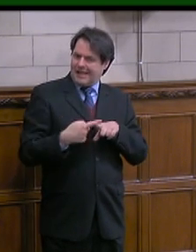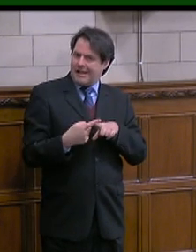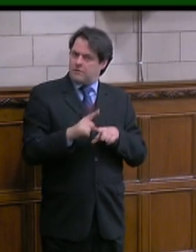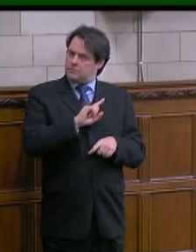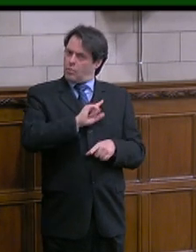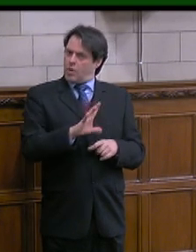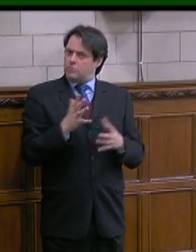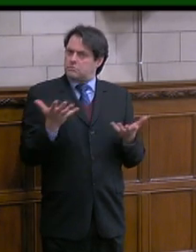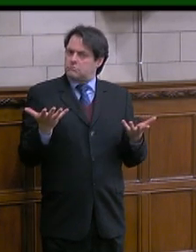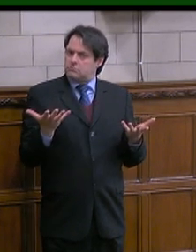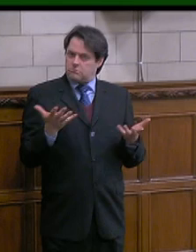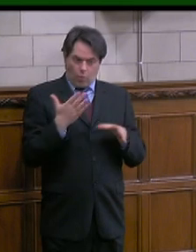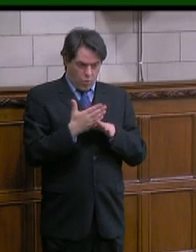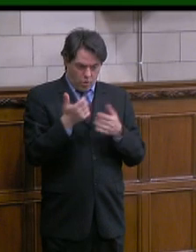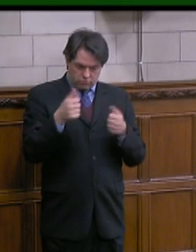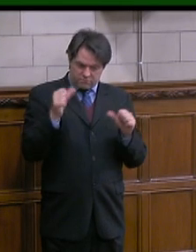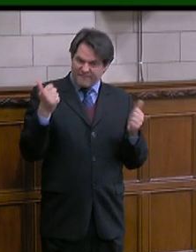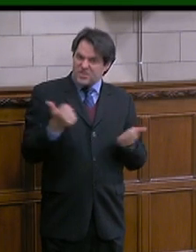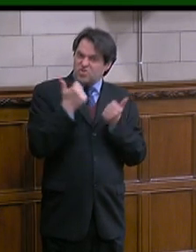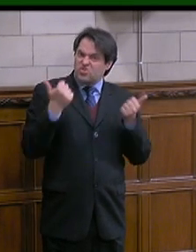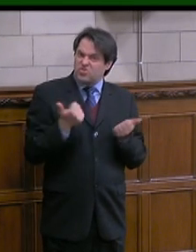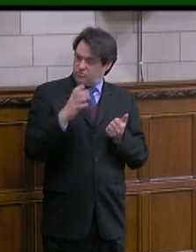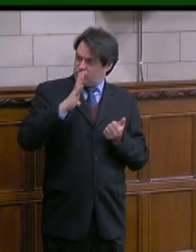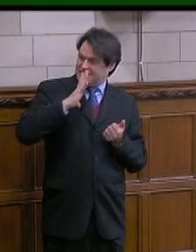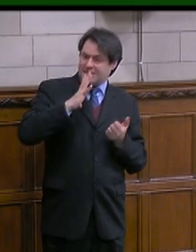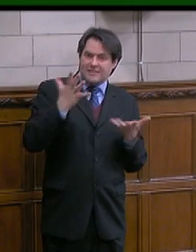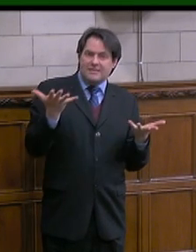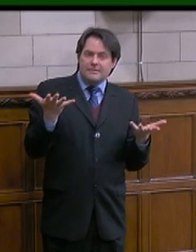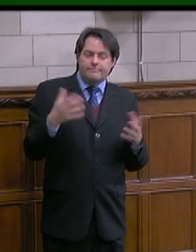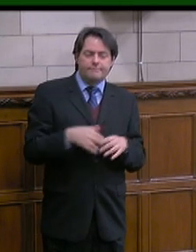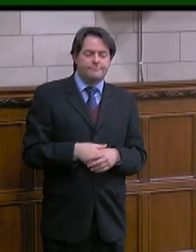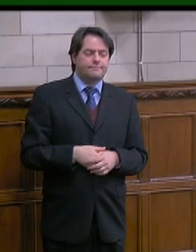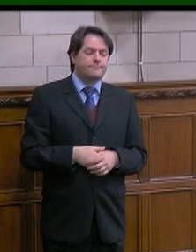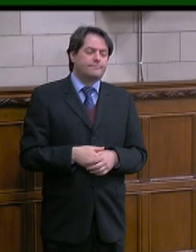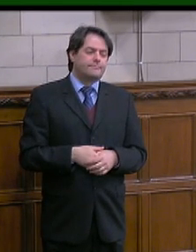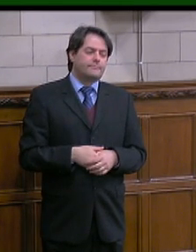if the work has already been done. The hon.